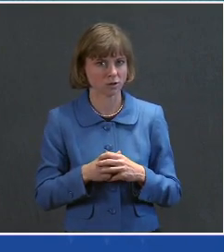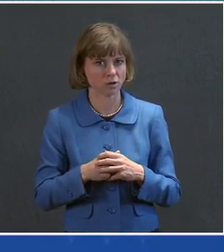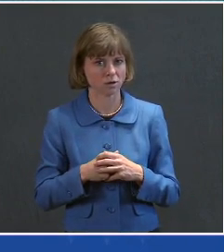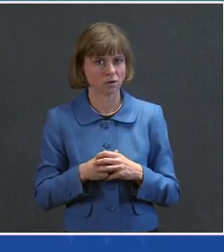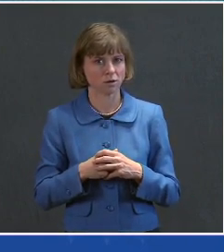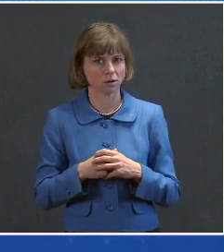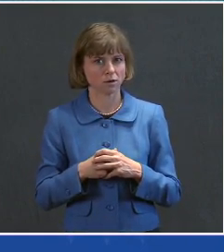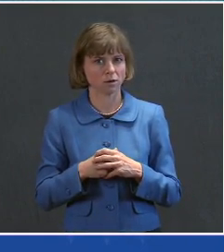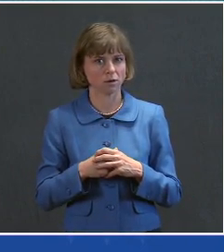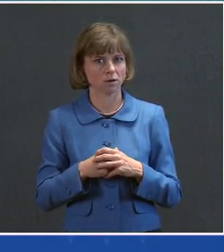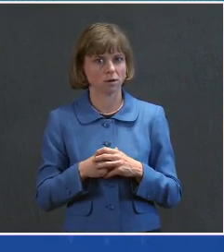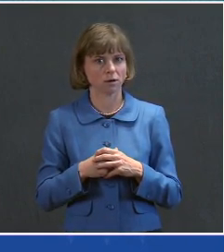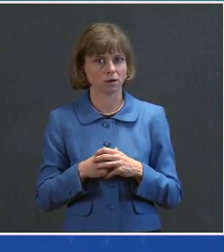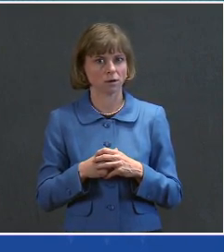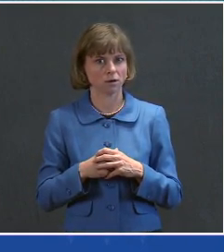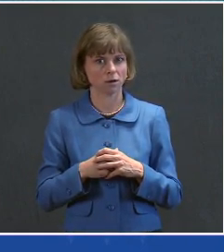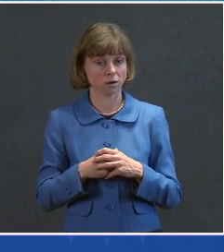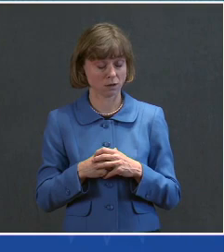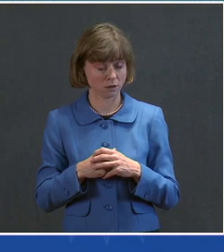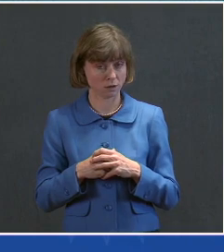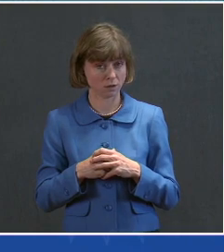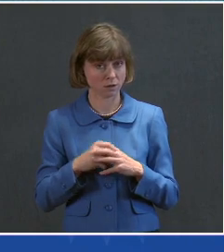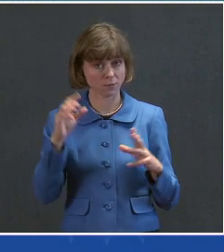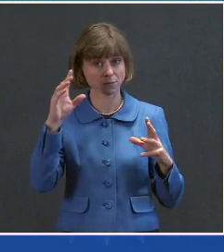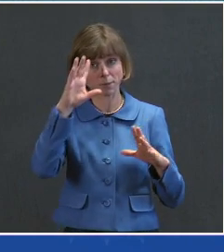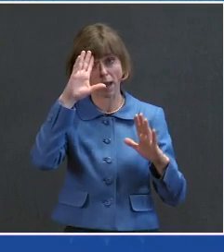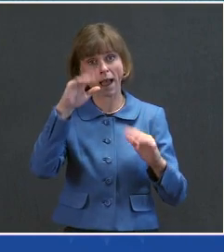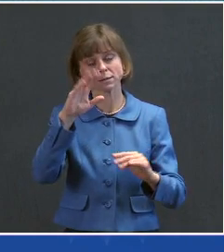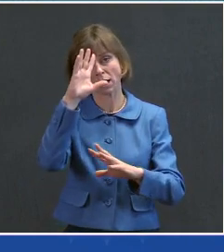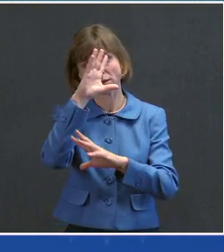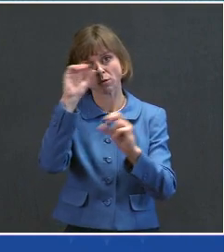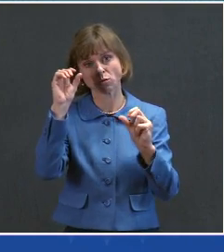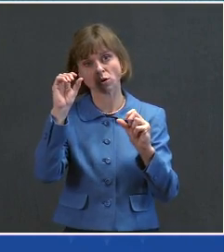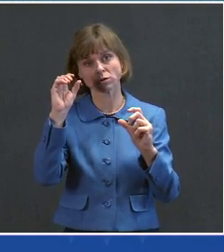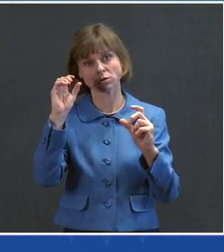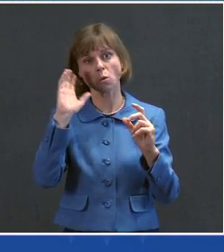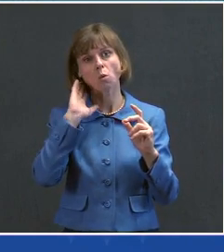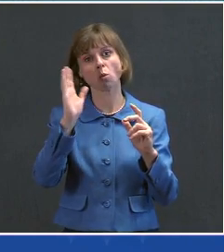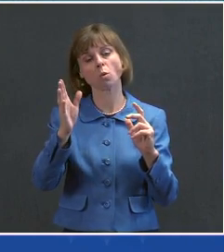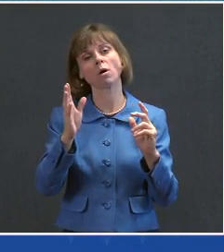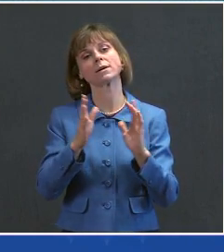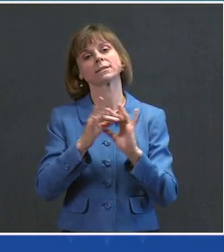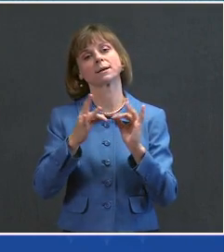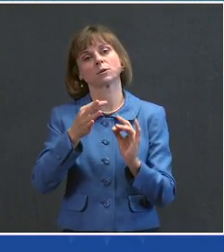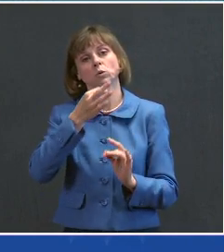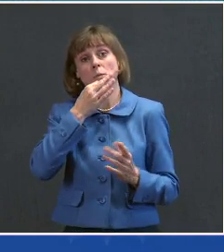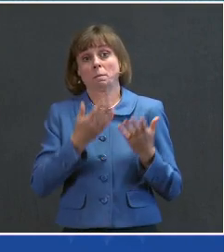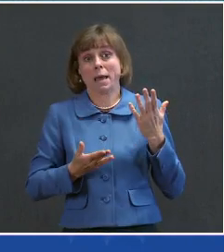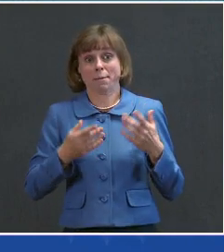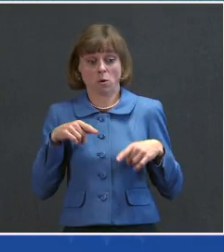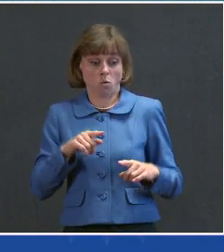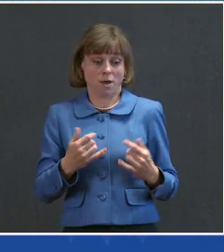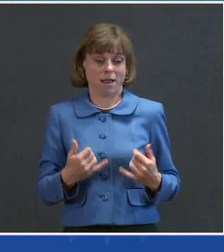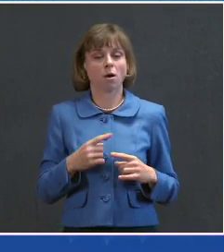to the passing of Vernon Jordan? Ms. Psaki: I expect we'll have a statement out shortly, even maybe as we speak, but shortly about his passing.